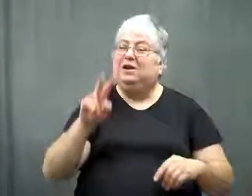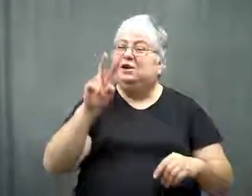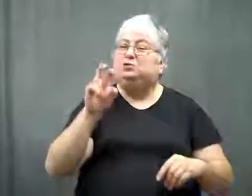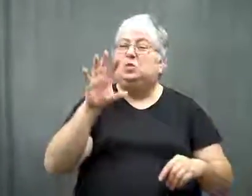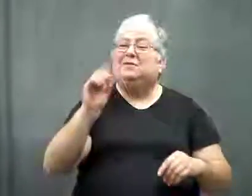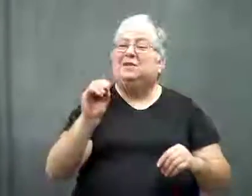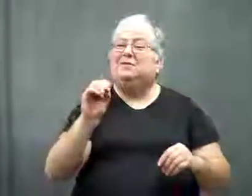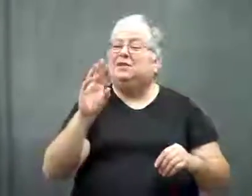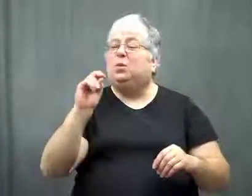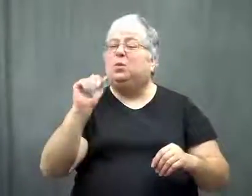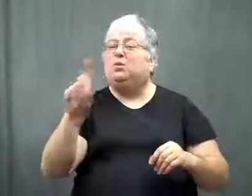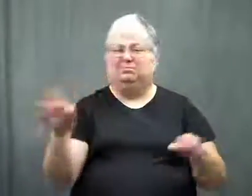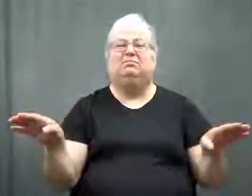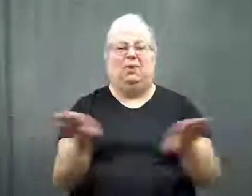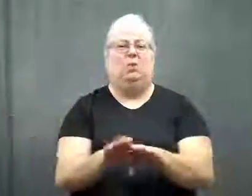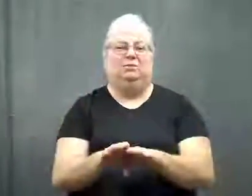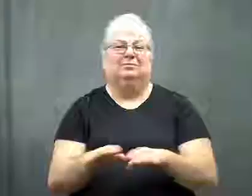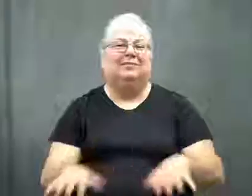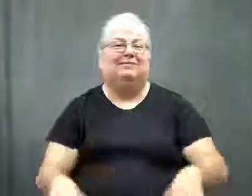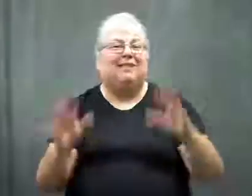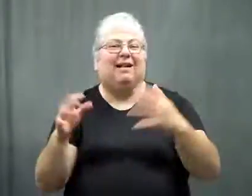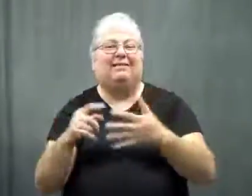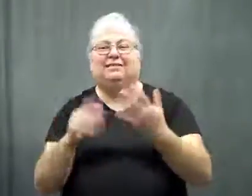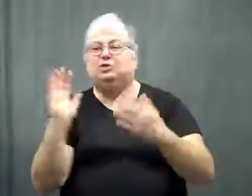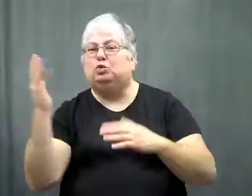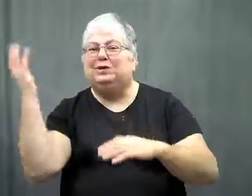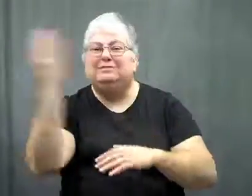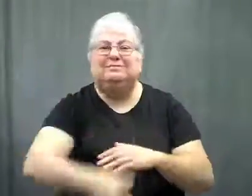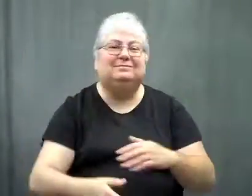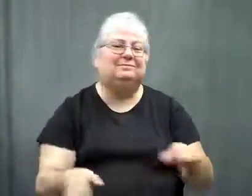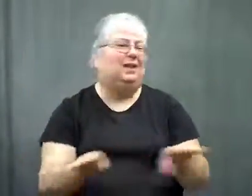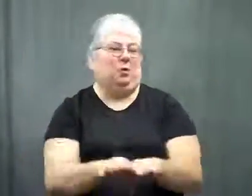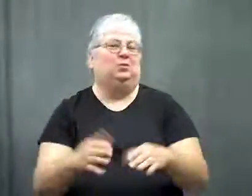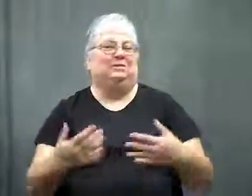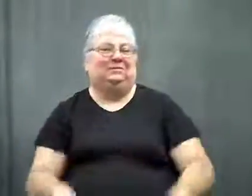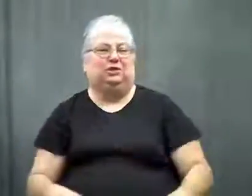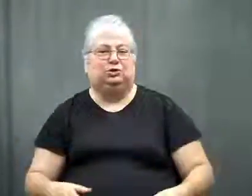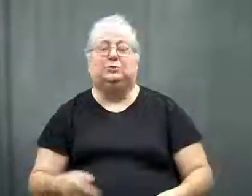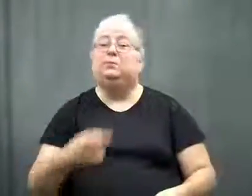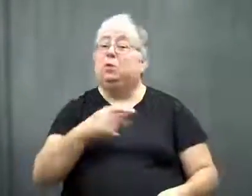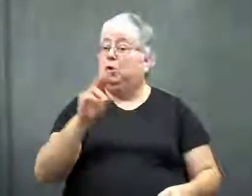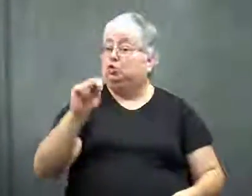250 roads were closed due to flooding or fallen trees.